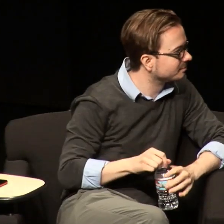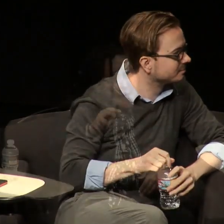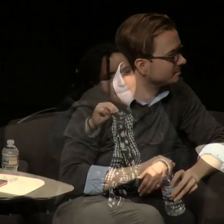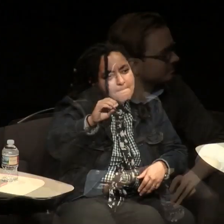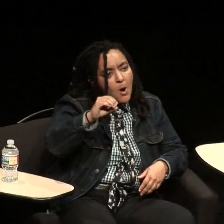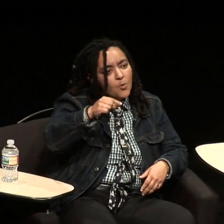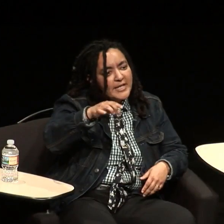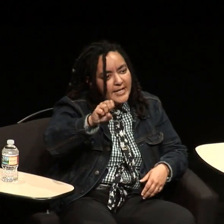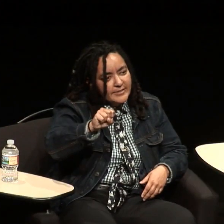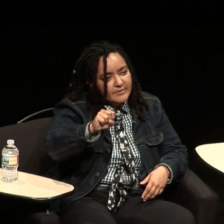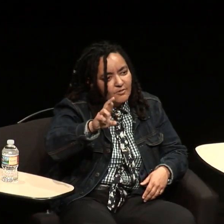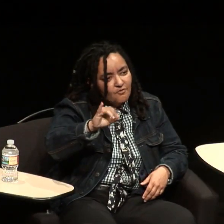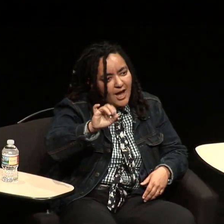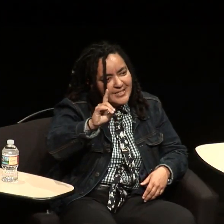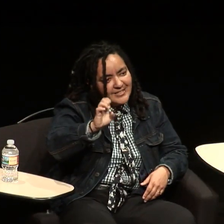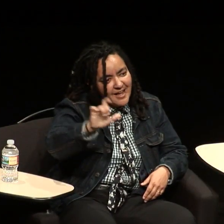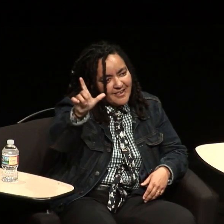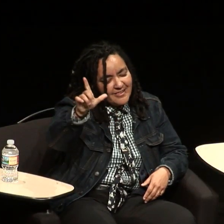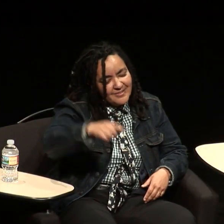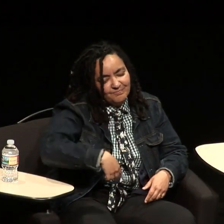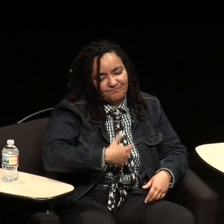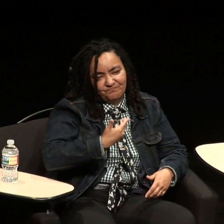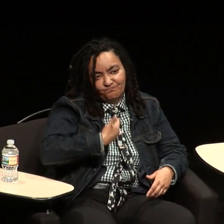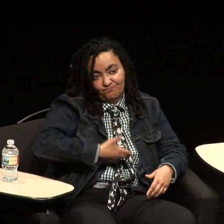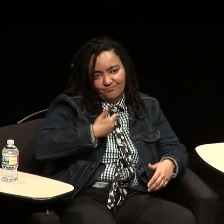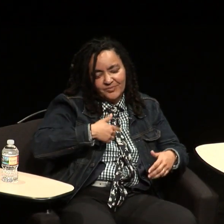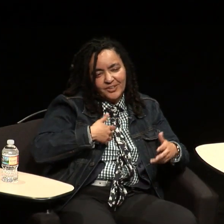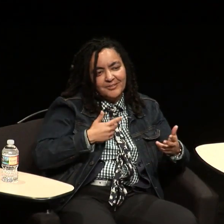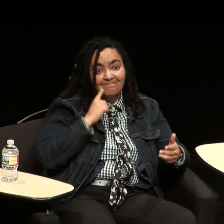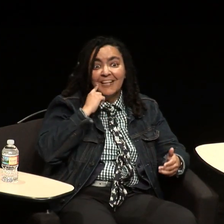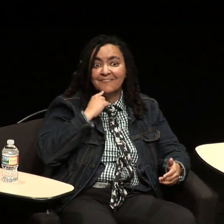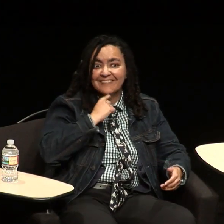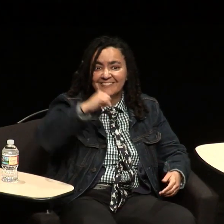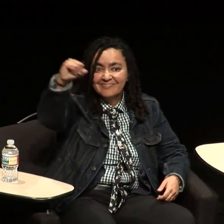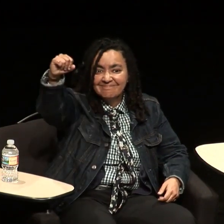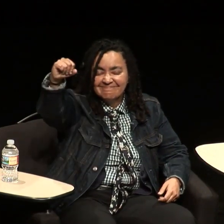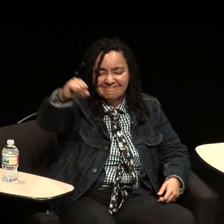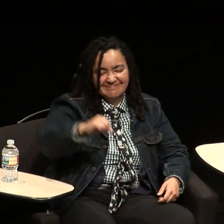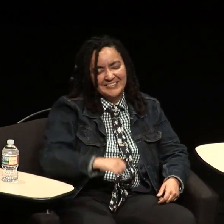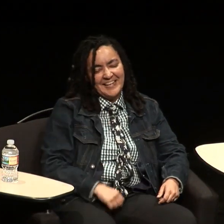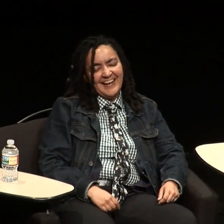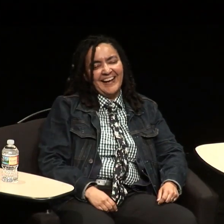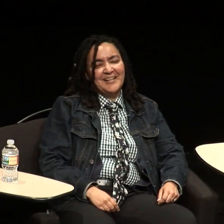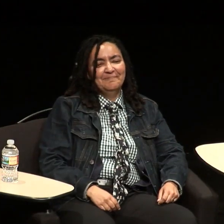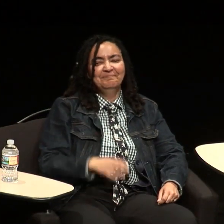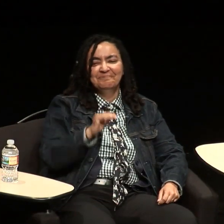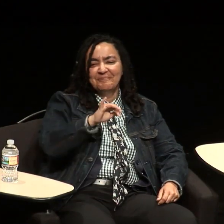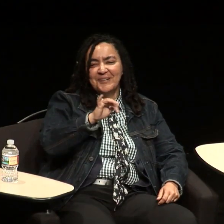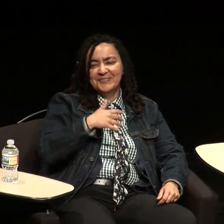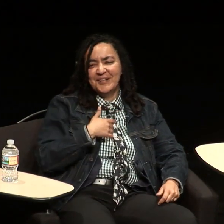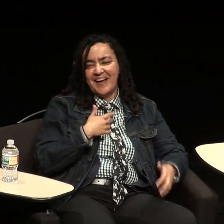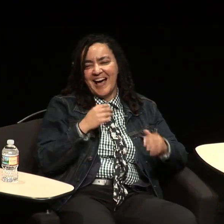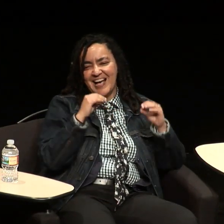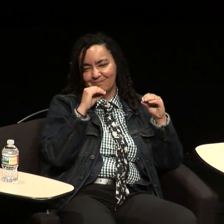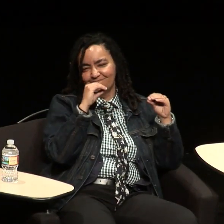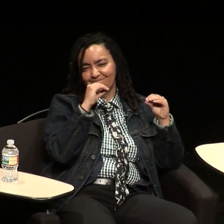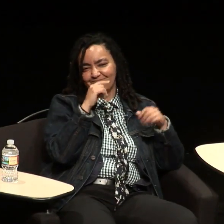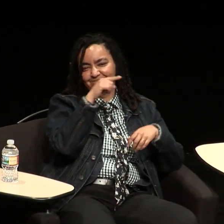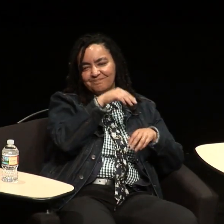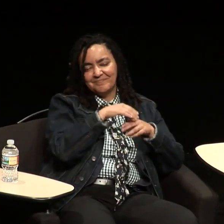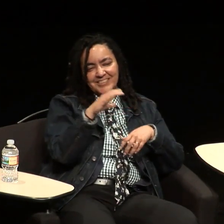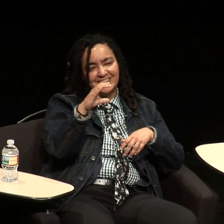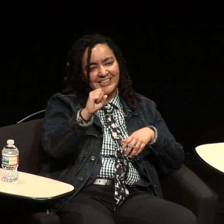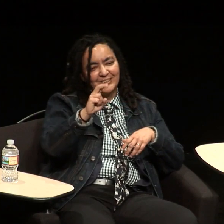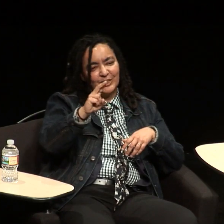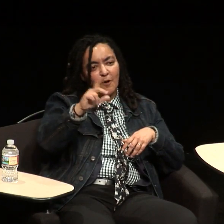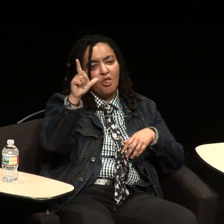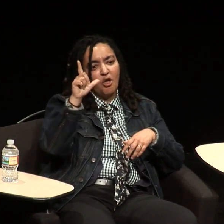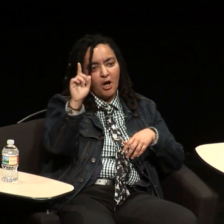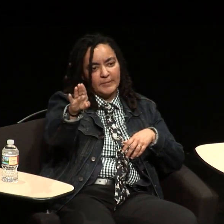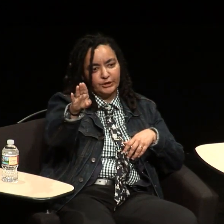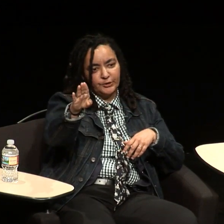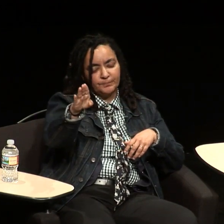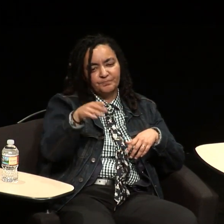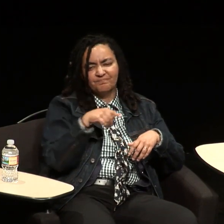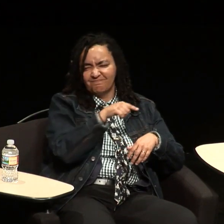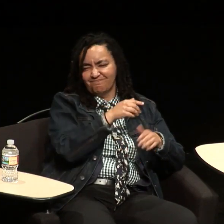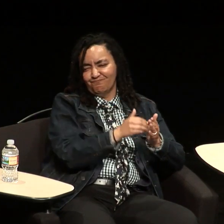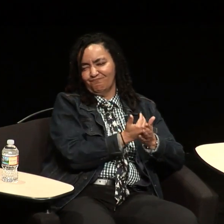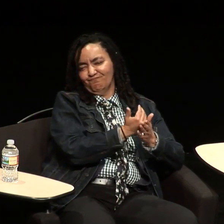Moges-Riedel. I am deaf. Deaf power! I'm also an instructor at CSU Long Beach